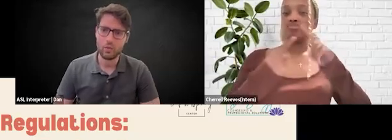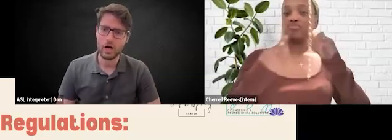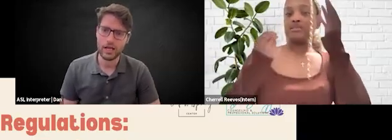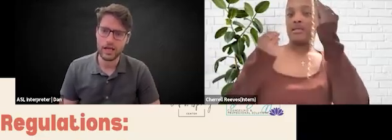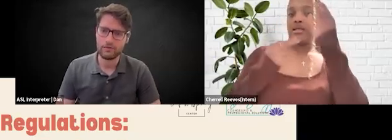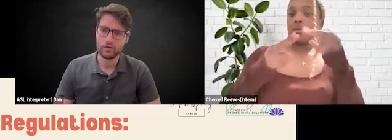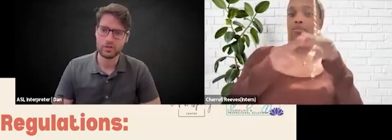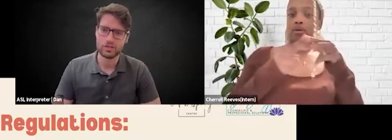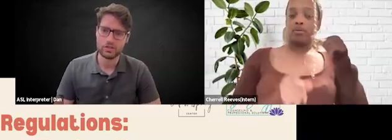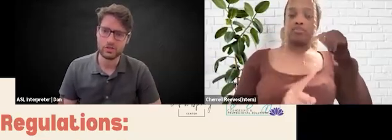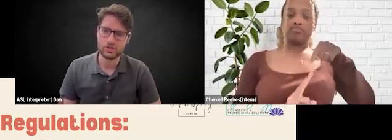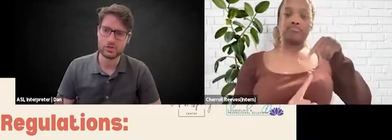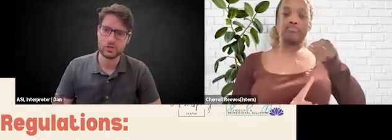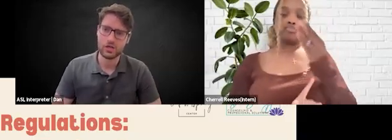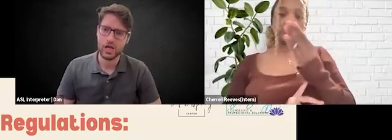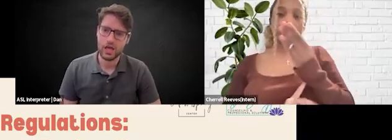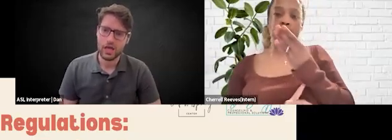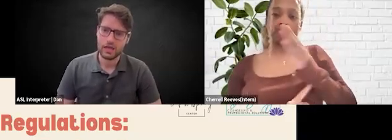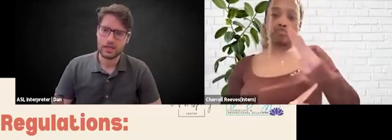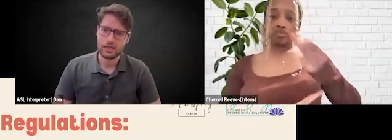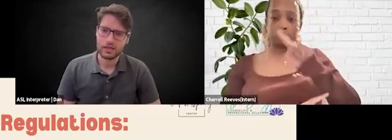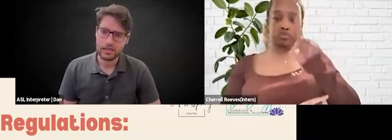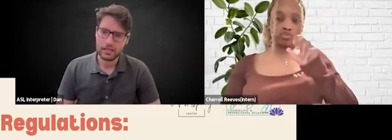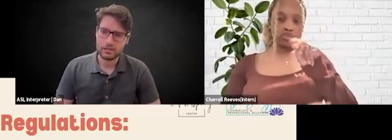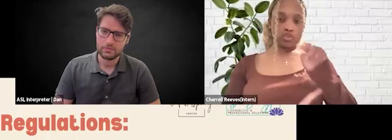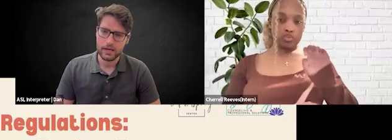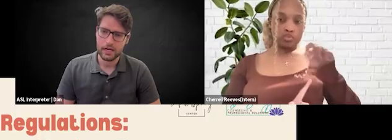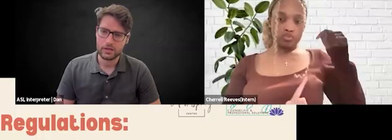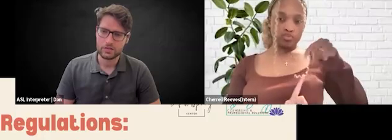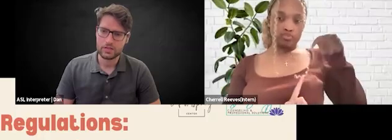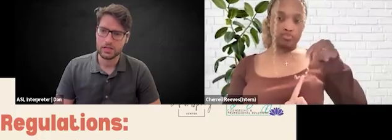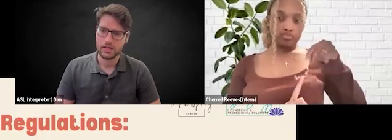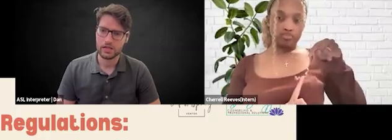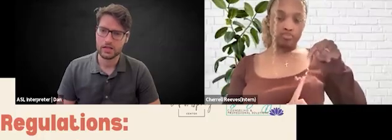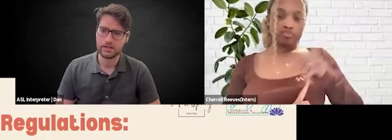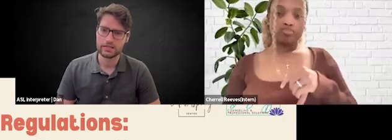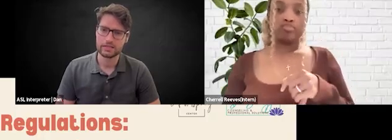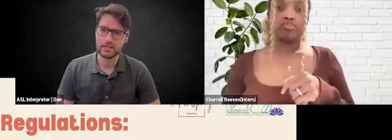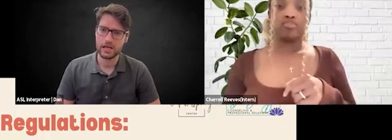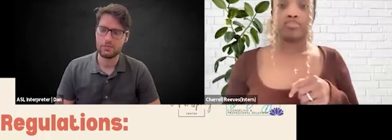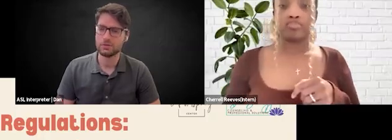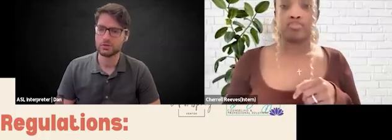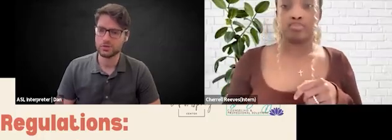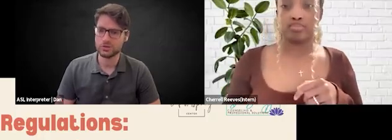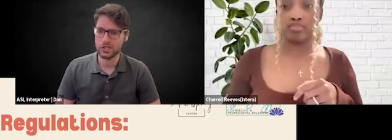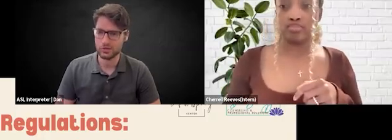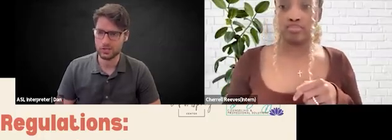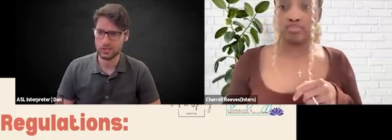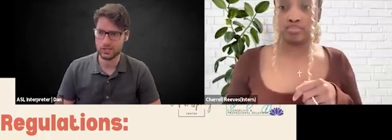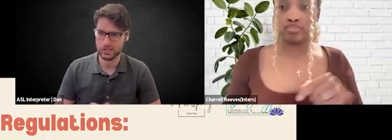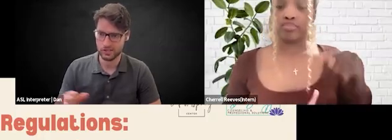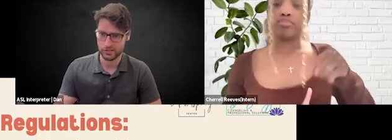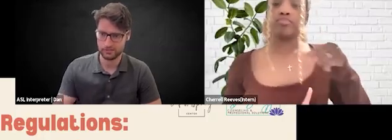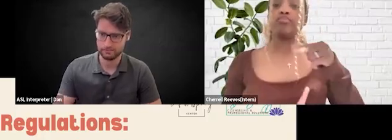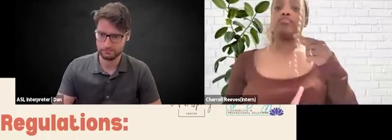I want everyone to think about this blue zone here.